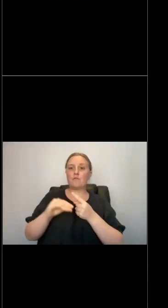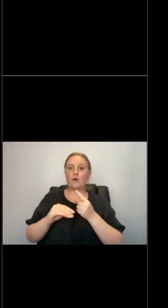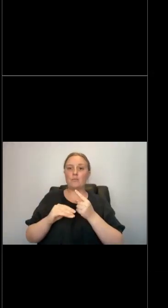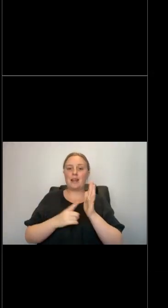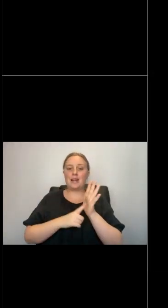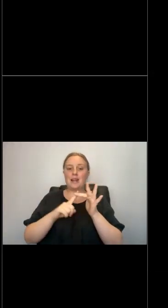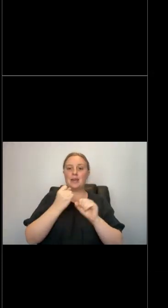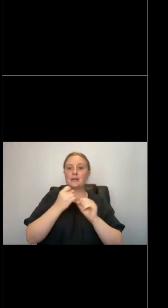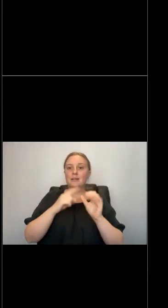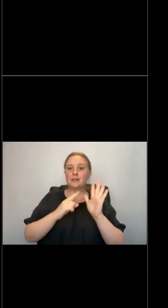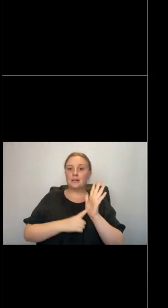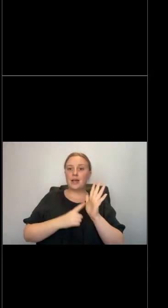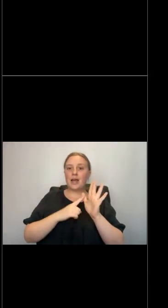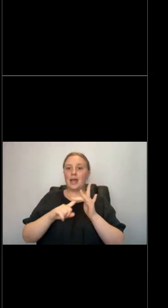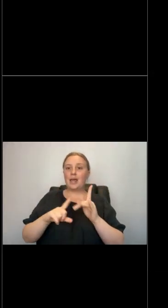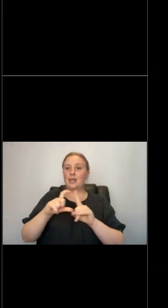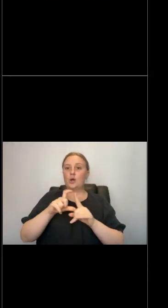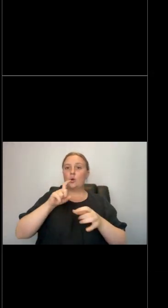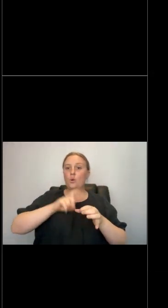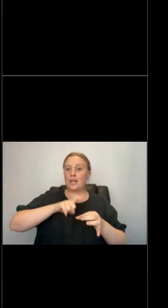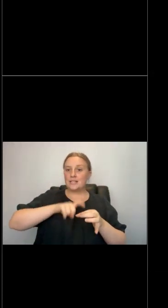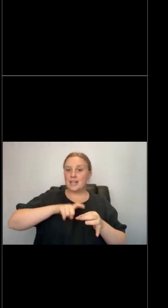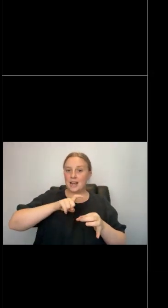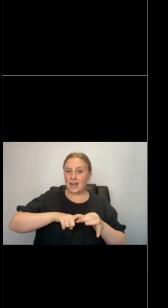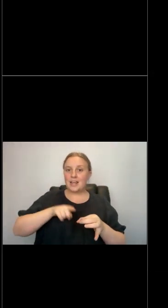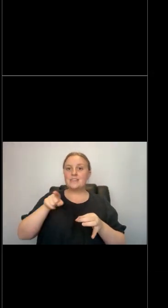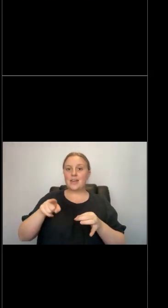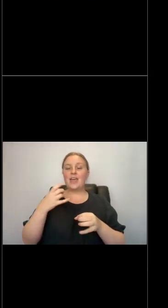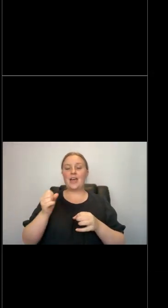Queensland has case management standards and best practice guidelines